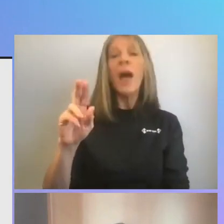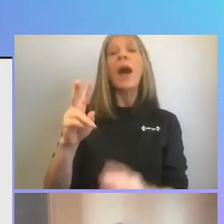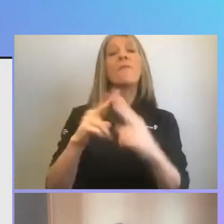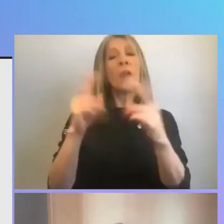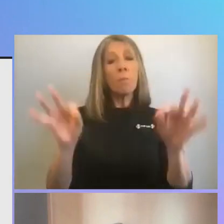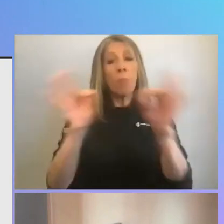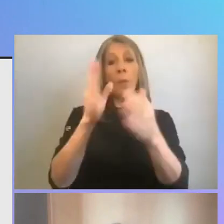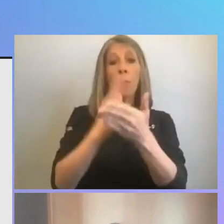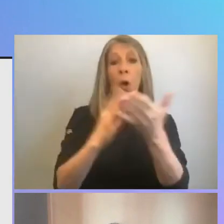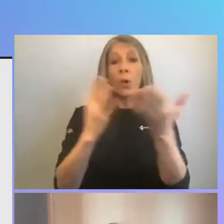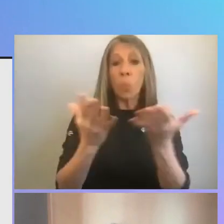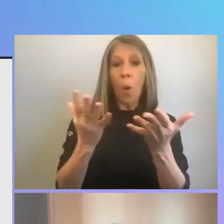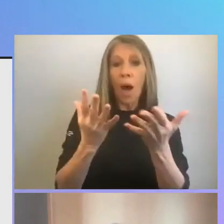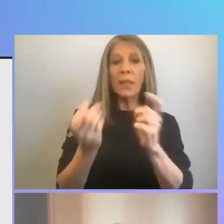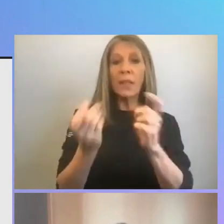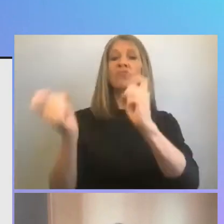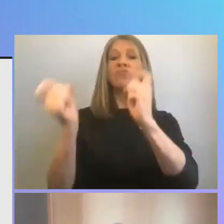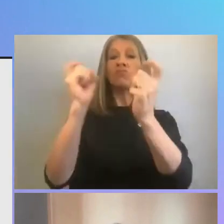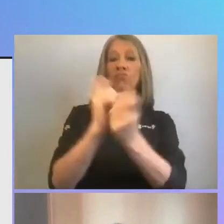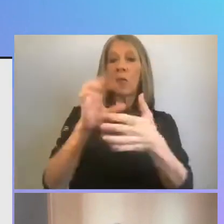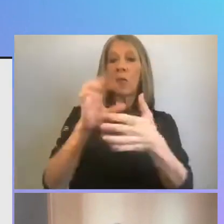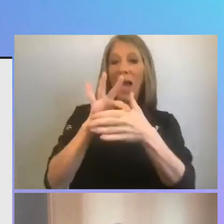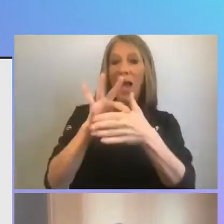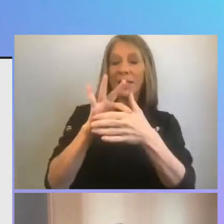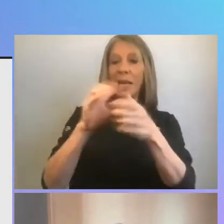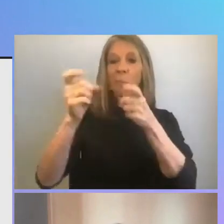transformation of our content management system. Components